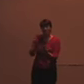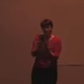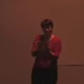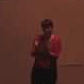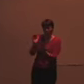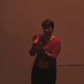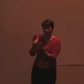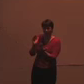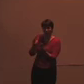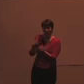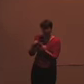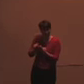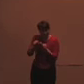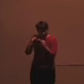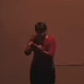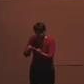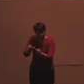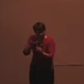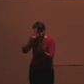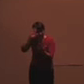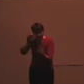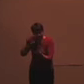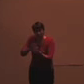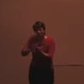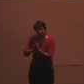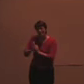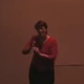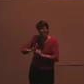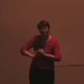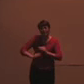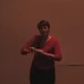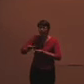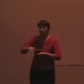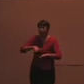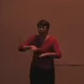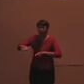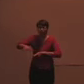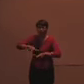So comfortable stroll ability is realized.